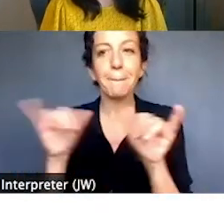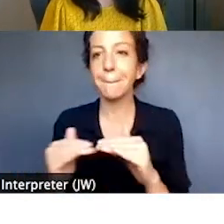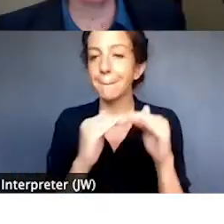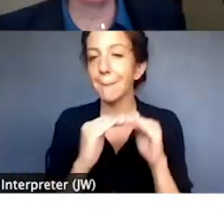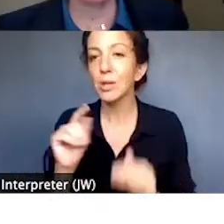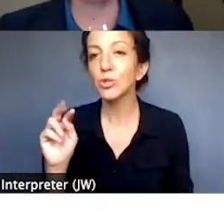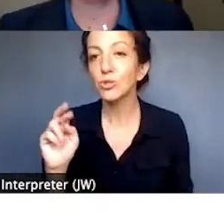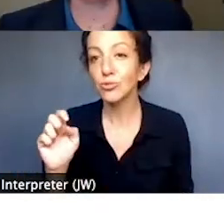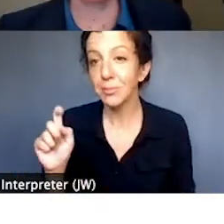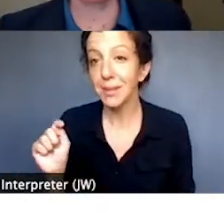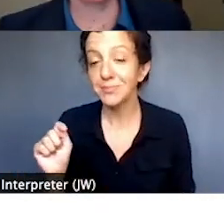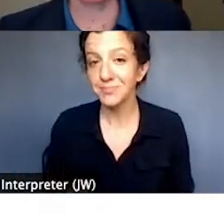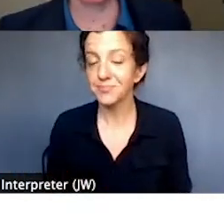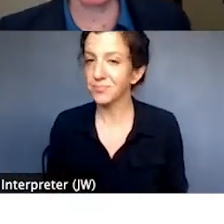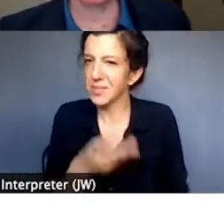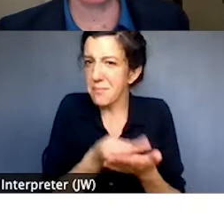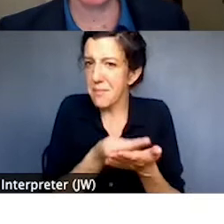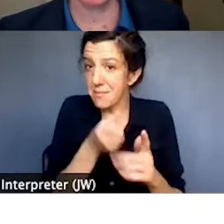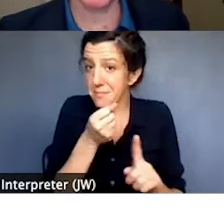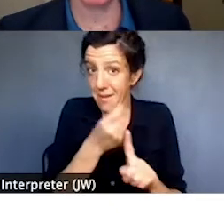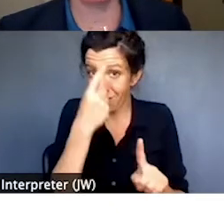So essentially, we would revert to pre 209.